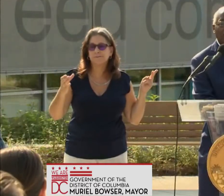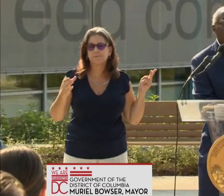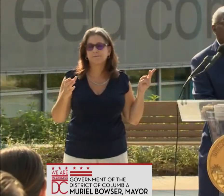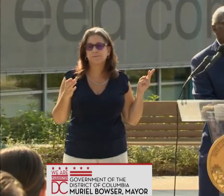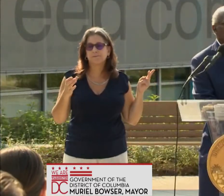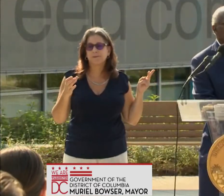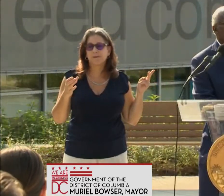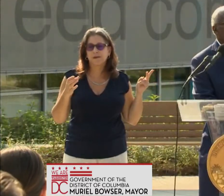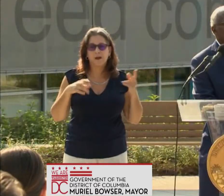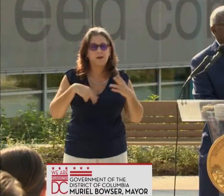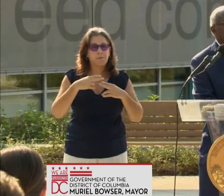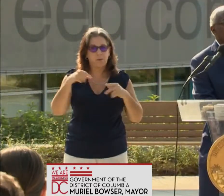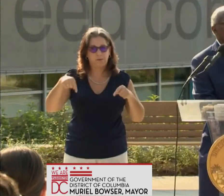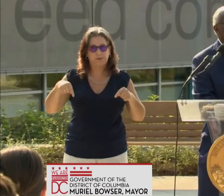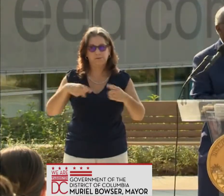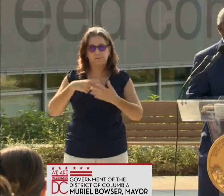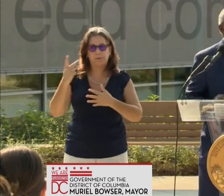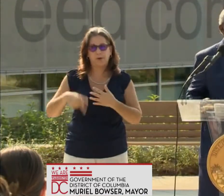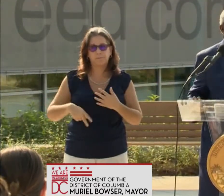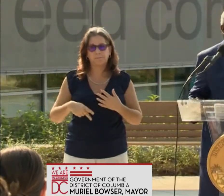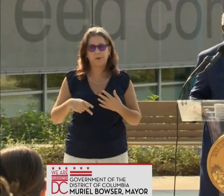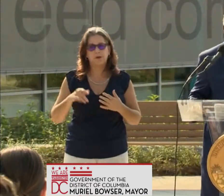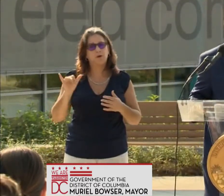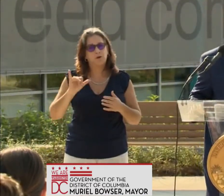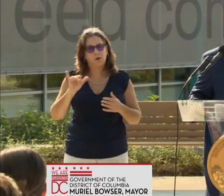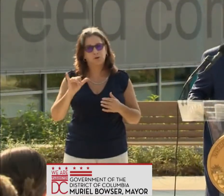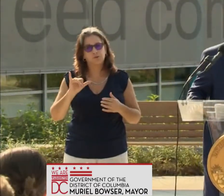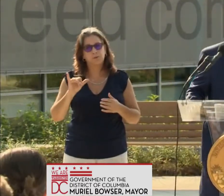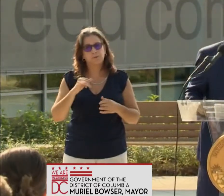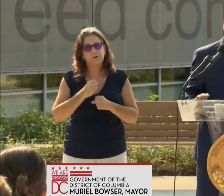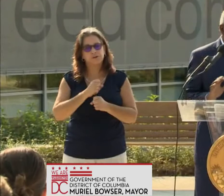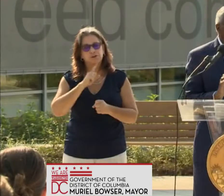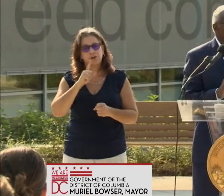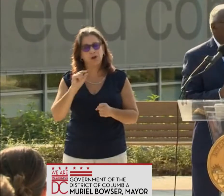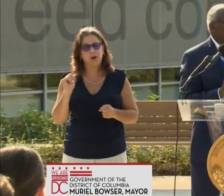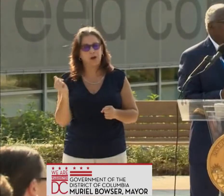but also in making sure there are kids arrived safely and we want to make sure